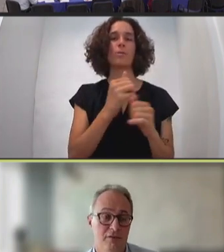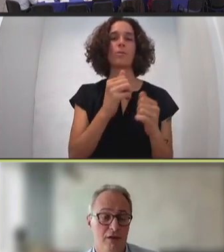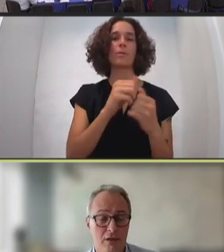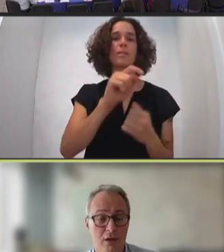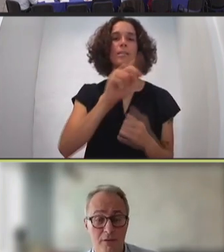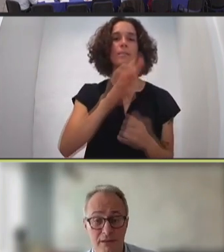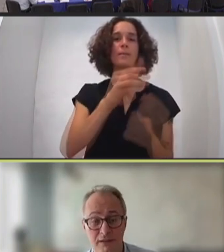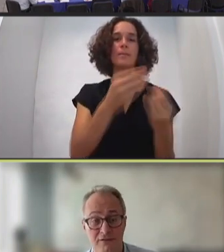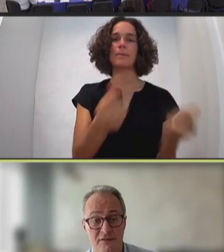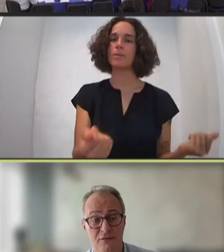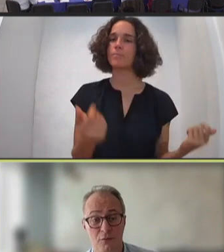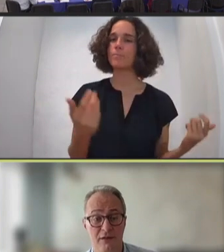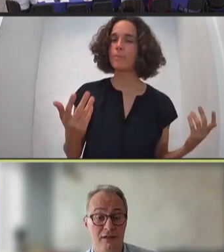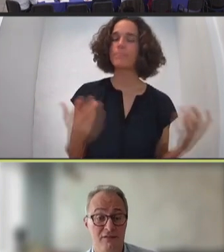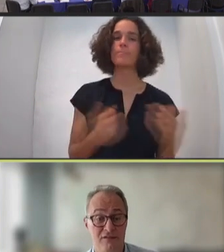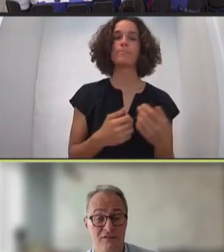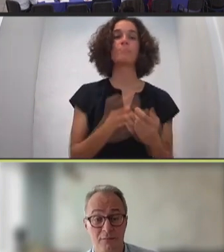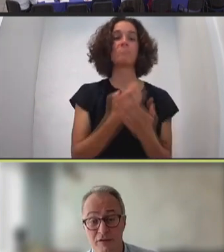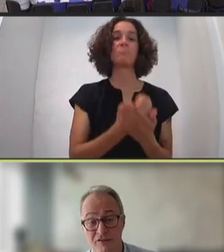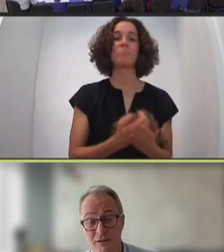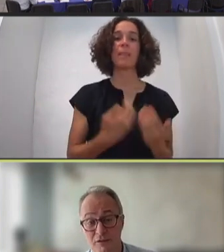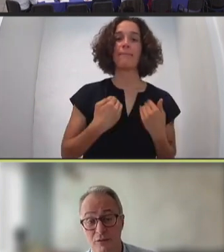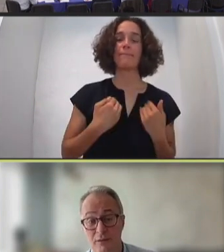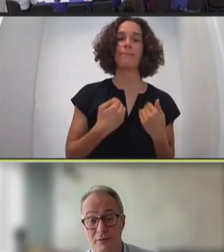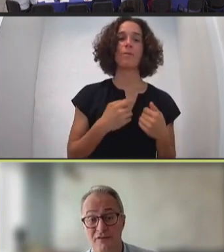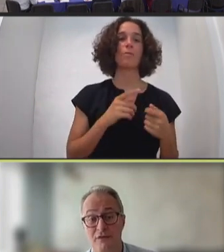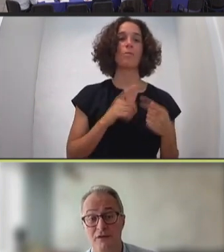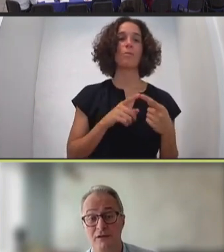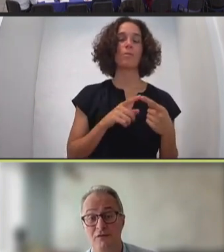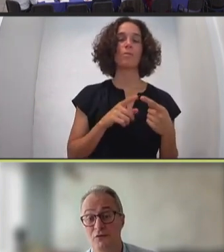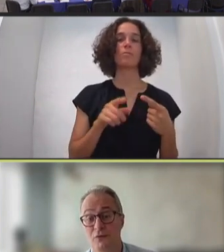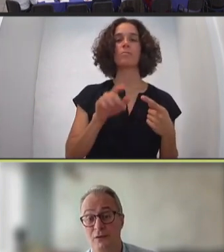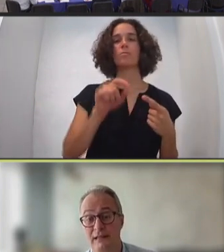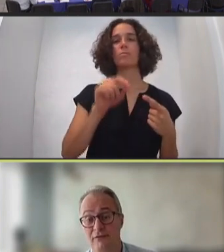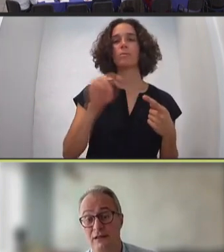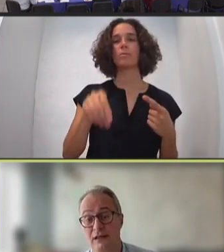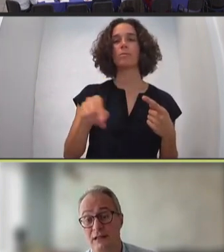there are a couple of evidences. One evidence is approximately 20 percent of individuals living in